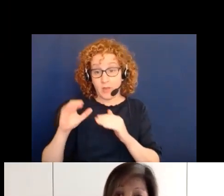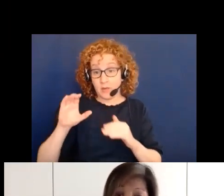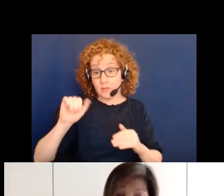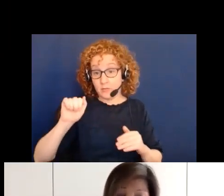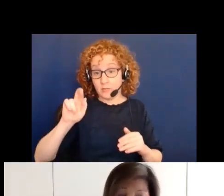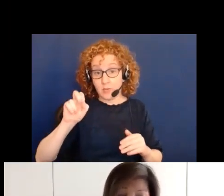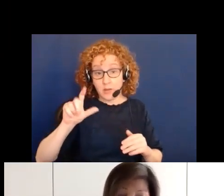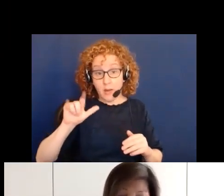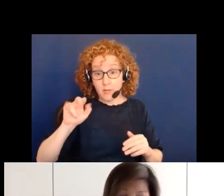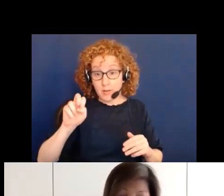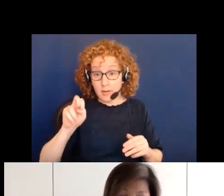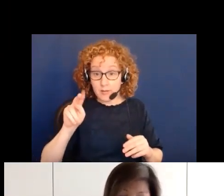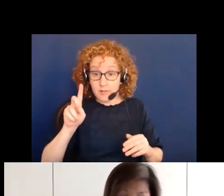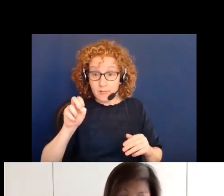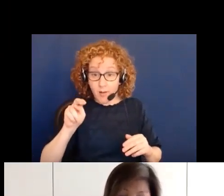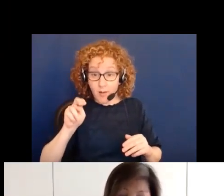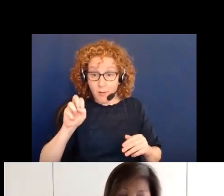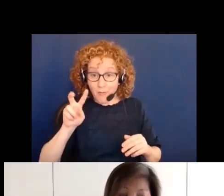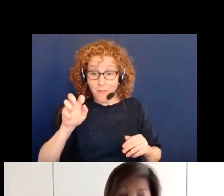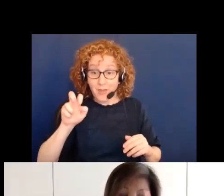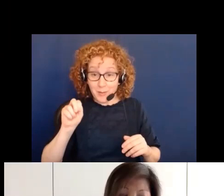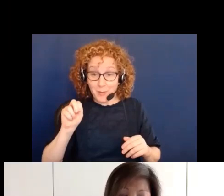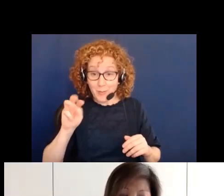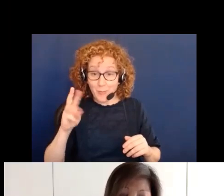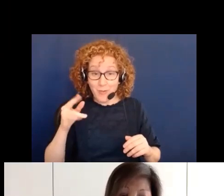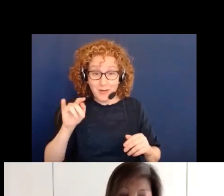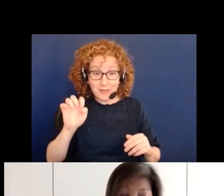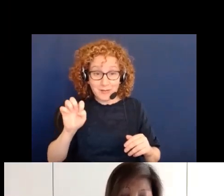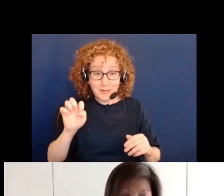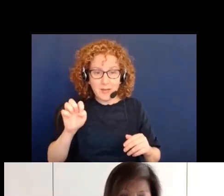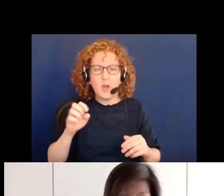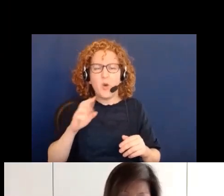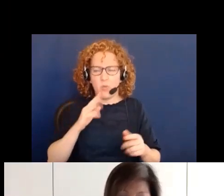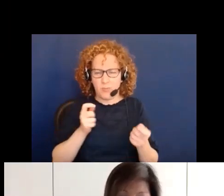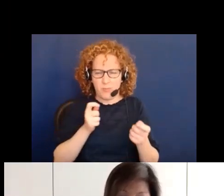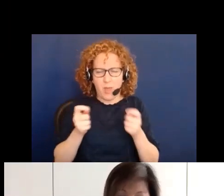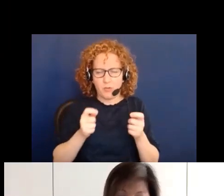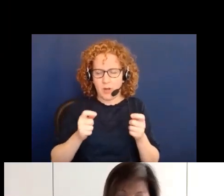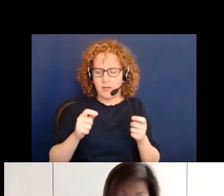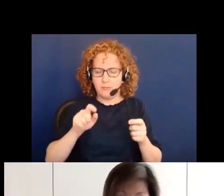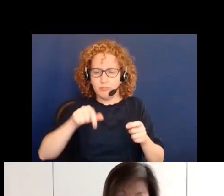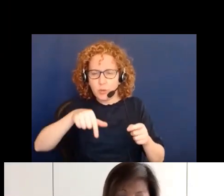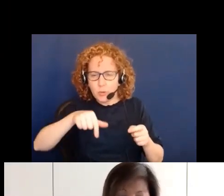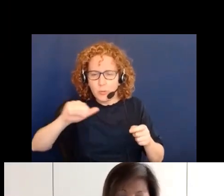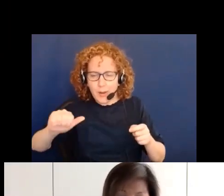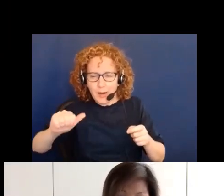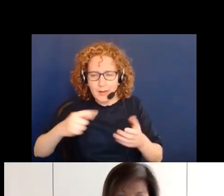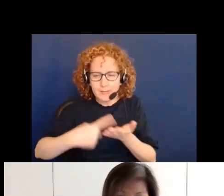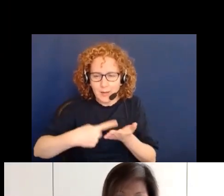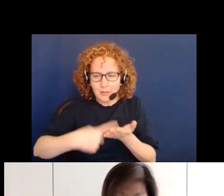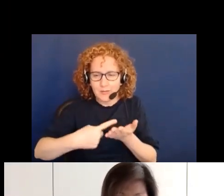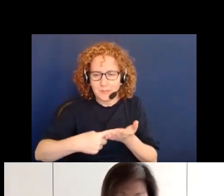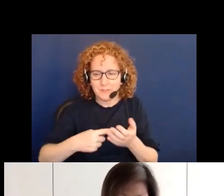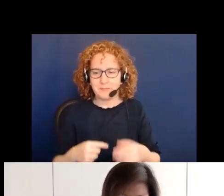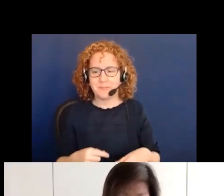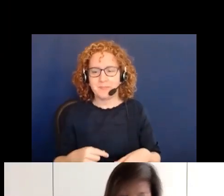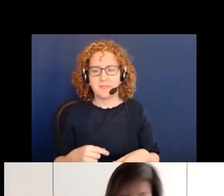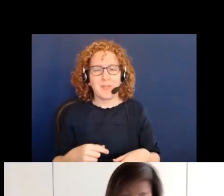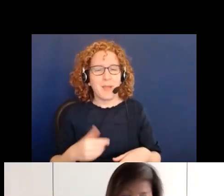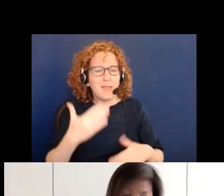Q&A discussion later. I also want to thank Erin and Myra for all the behind the scenes technical